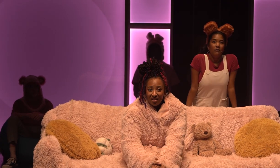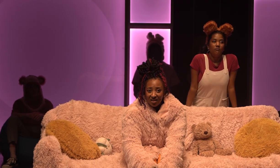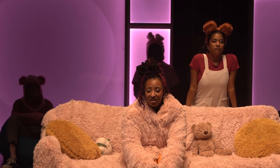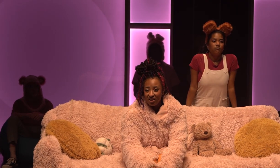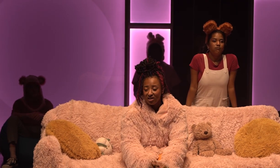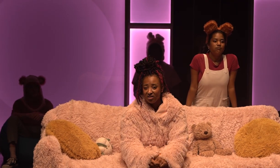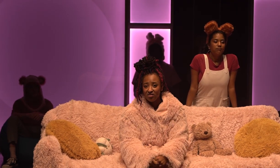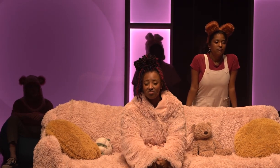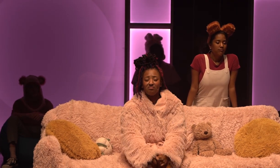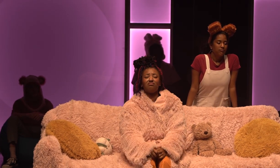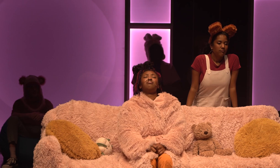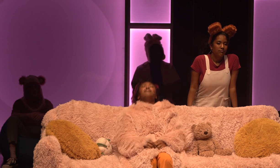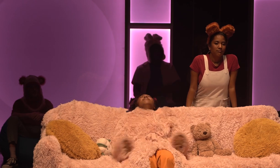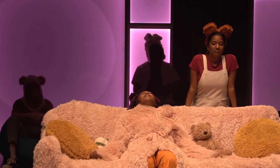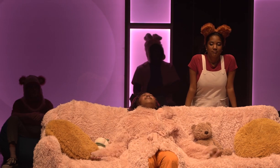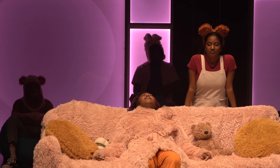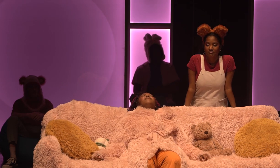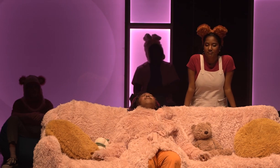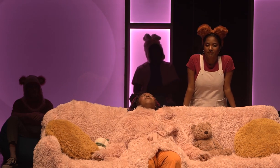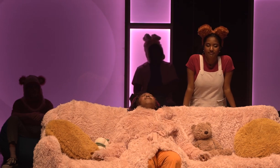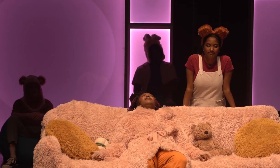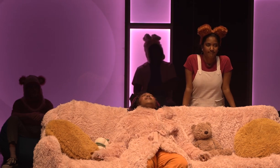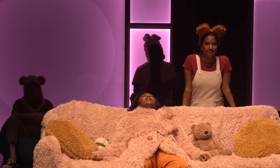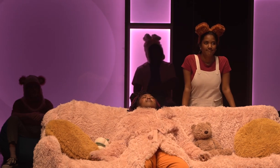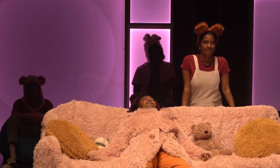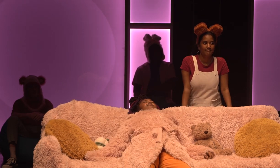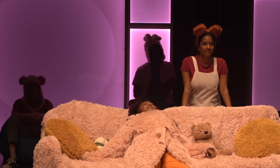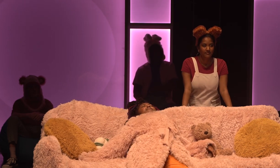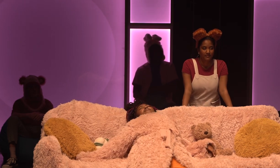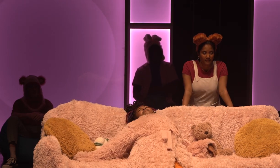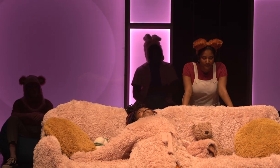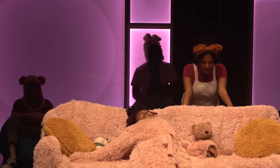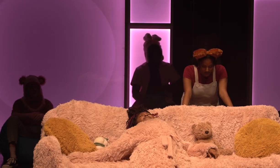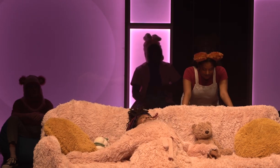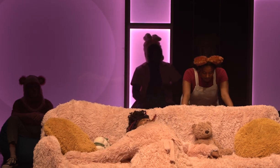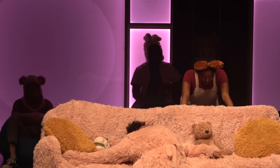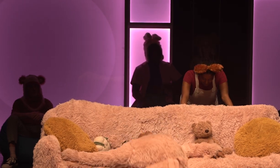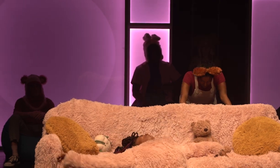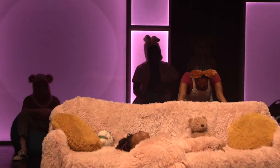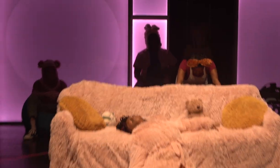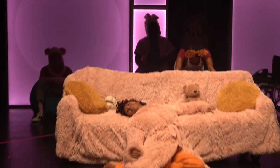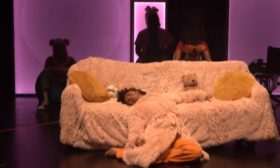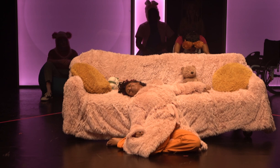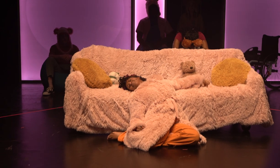[GROANS. ] [A PHONE PINGS.] Maya!